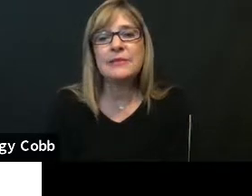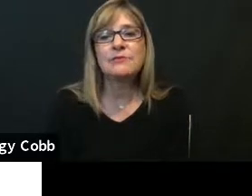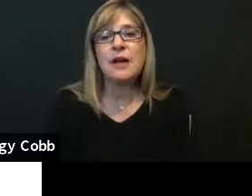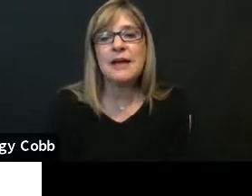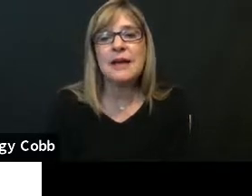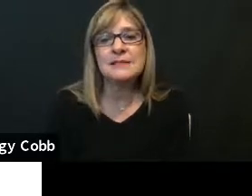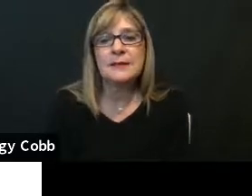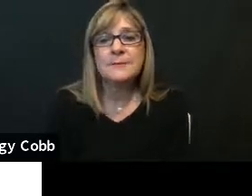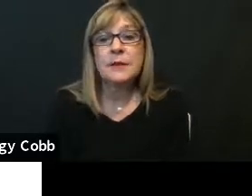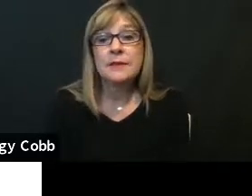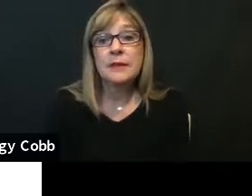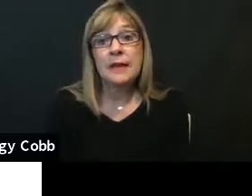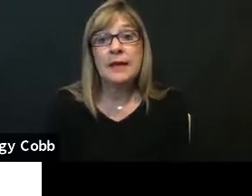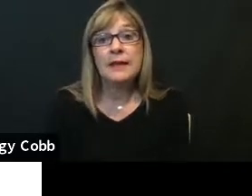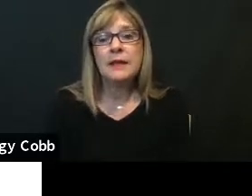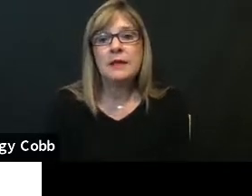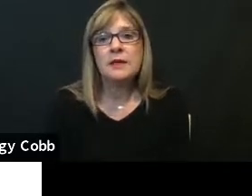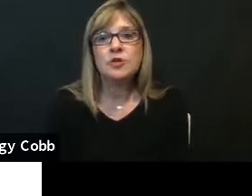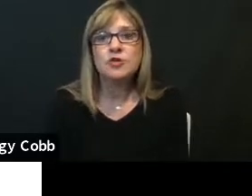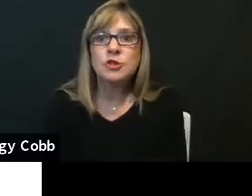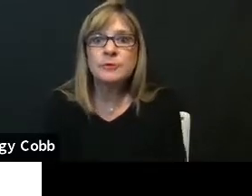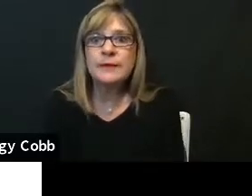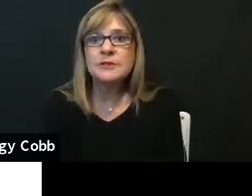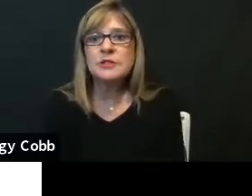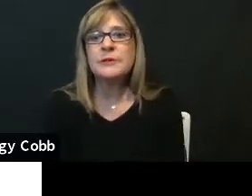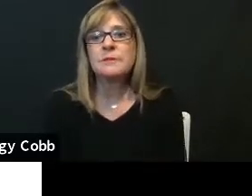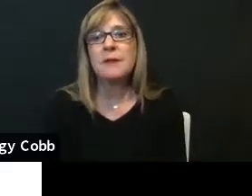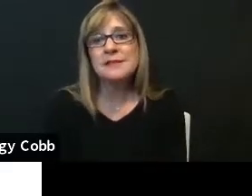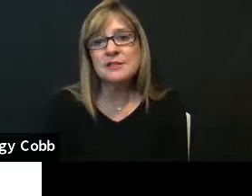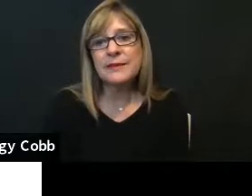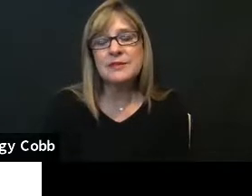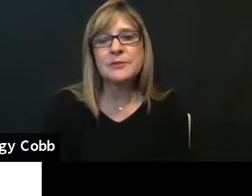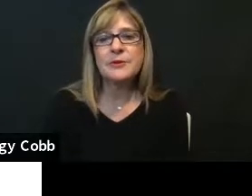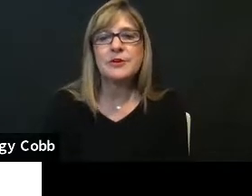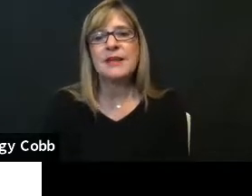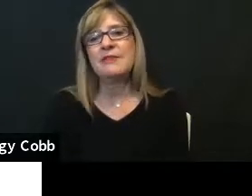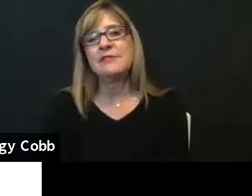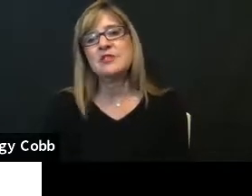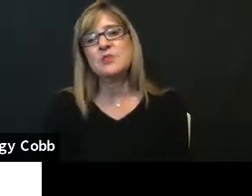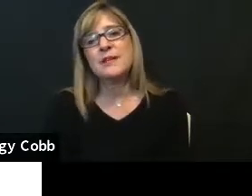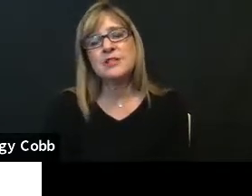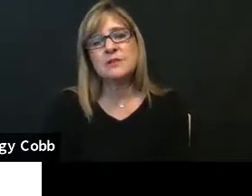and their rights and should there be an interpreter? Must there be an interpreter in every situation?